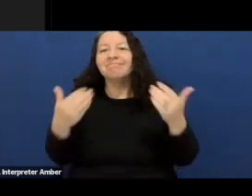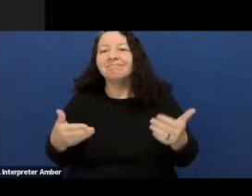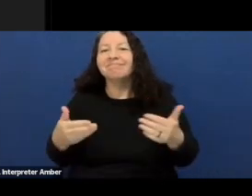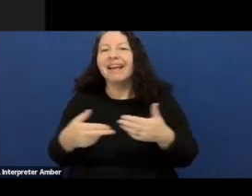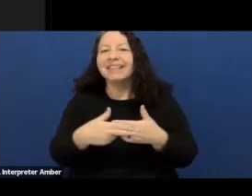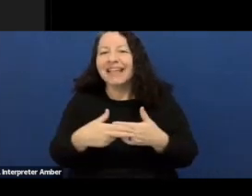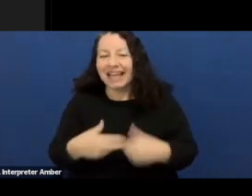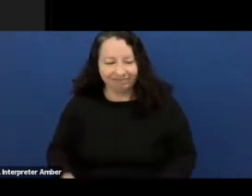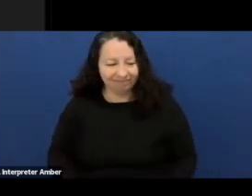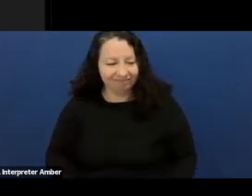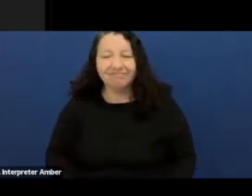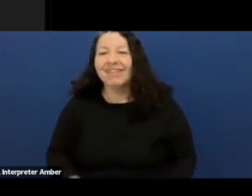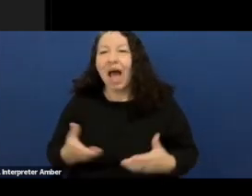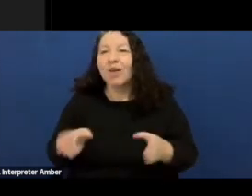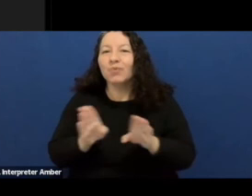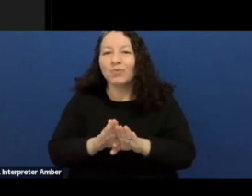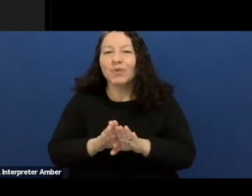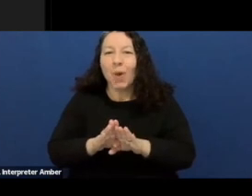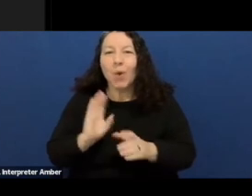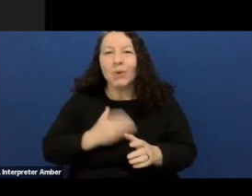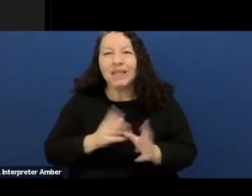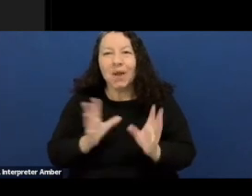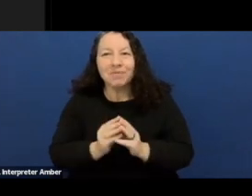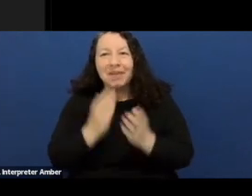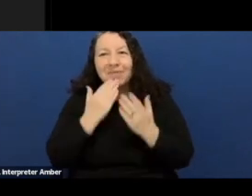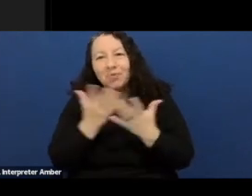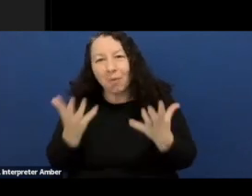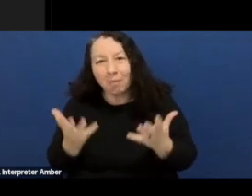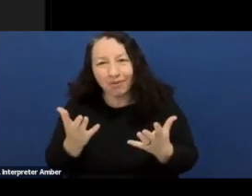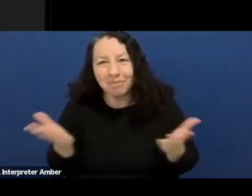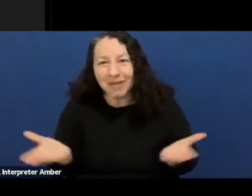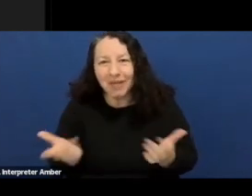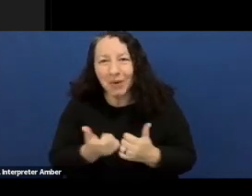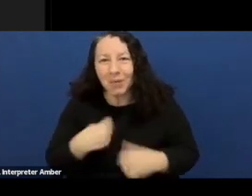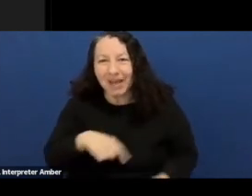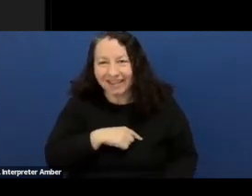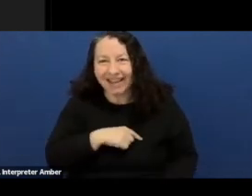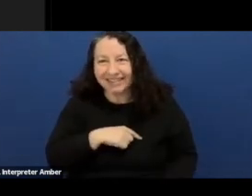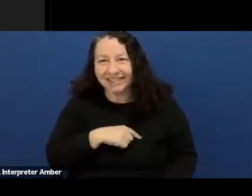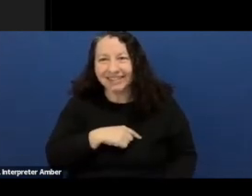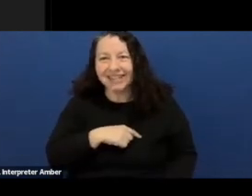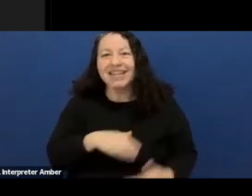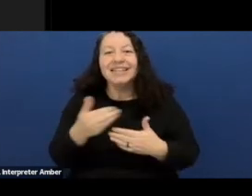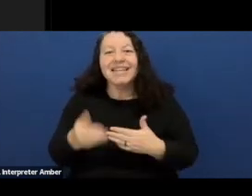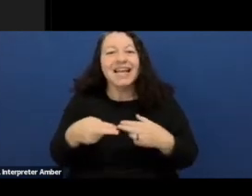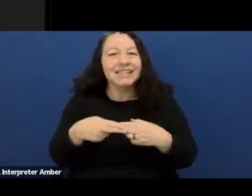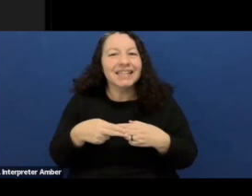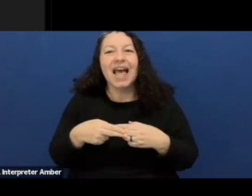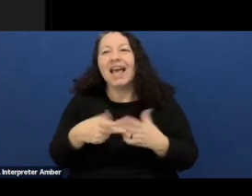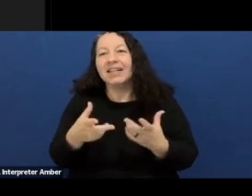for them? We can go to the next slide as we close. Thank you so much for being here with